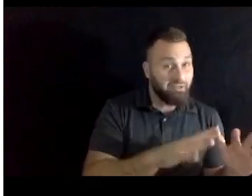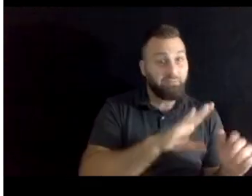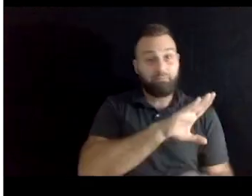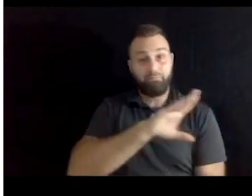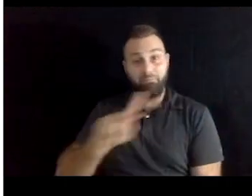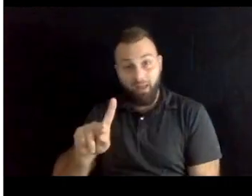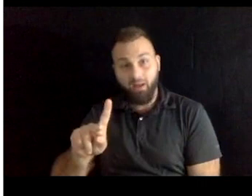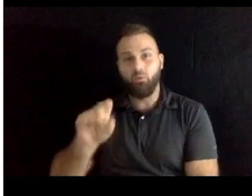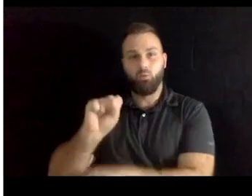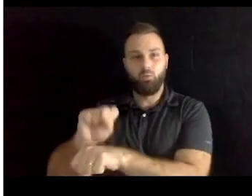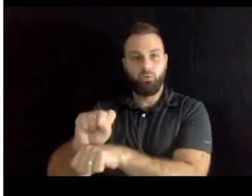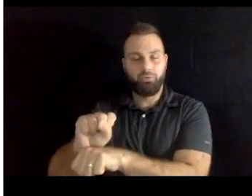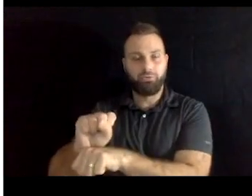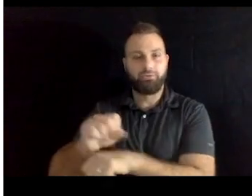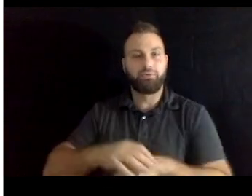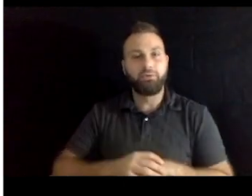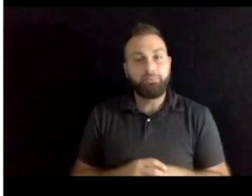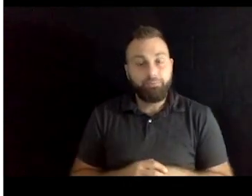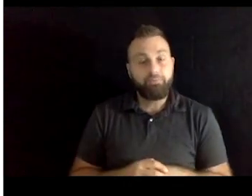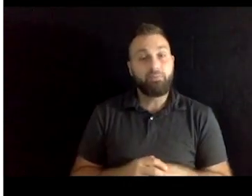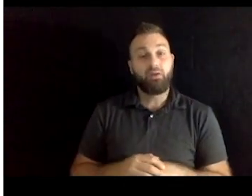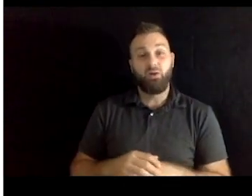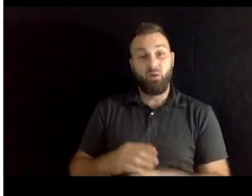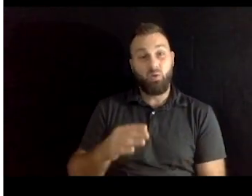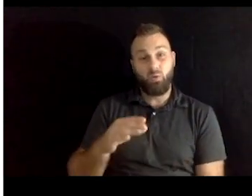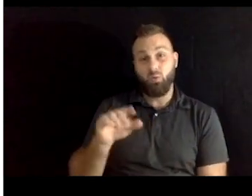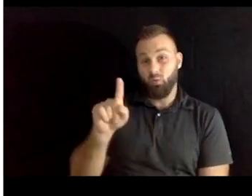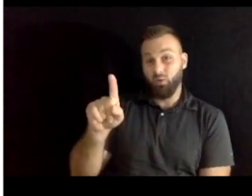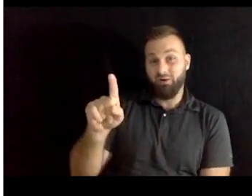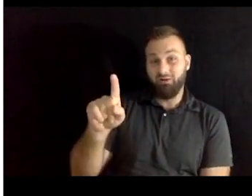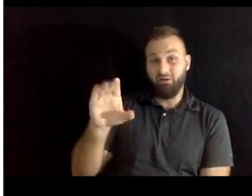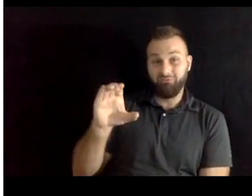So we're actually celebrating the 100th anniversary of vocational rehabilitation. However,